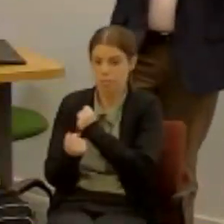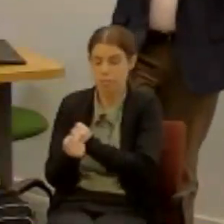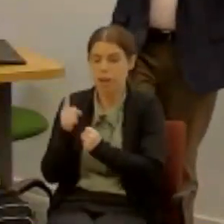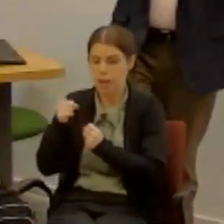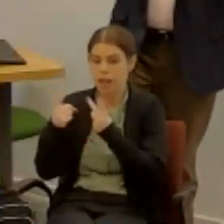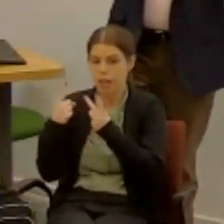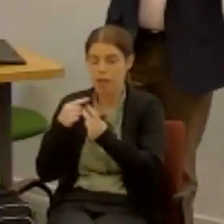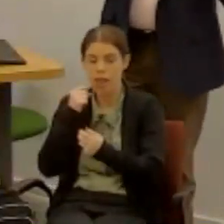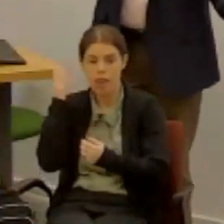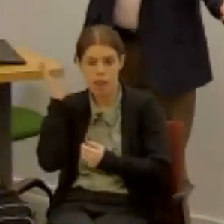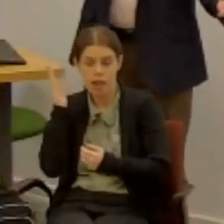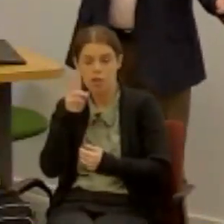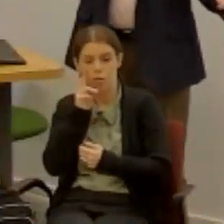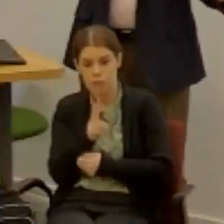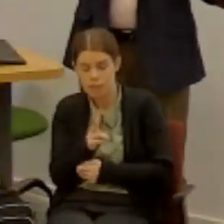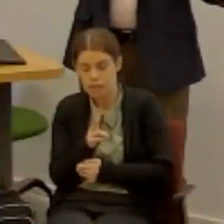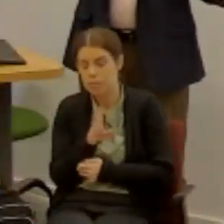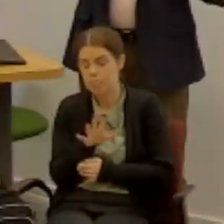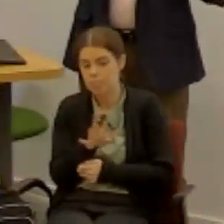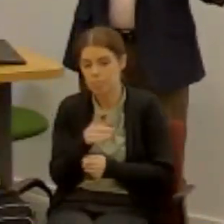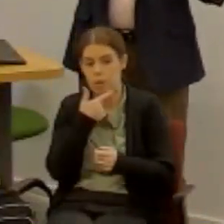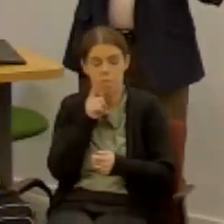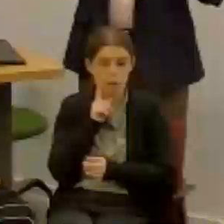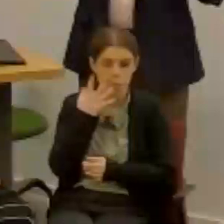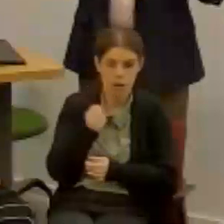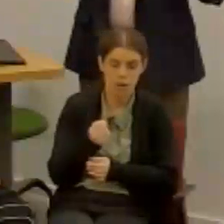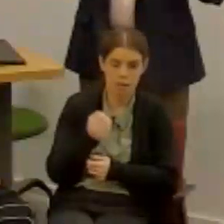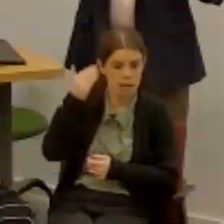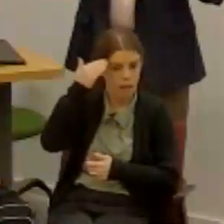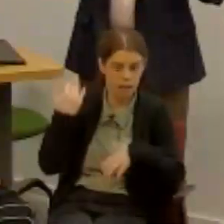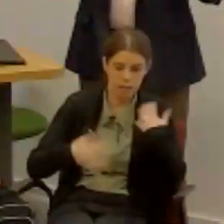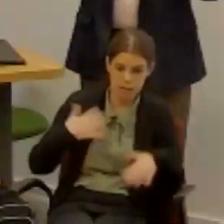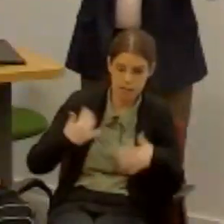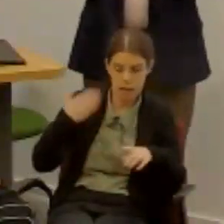about everything else we see as pathologists and people who've had exposure to head injury header.